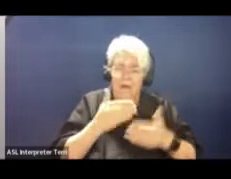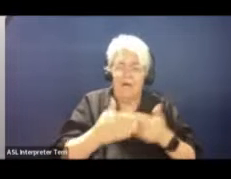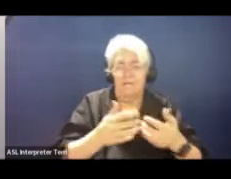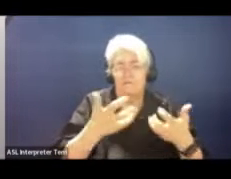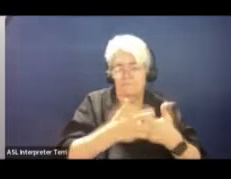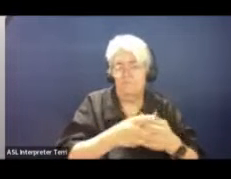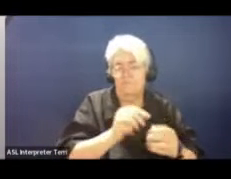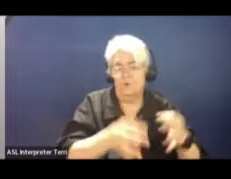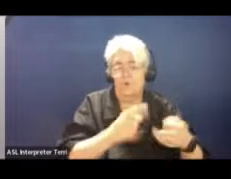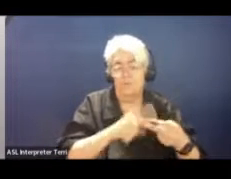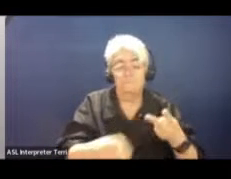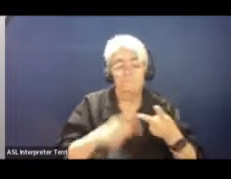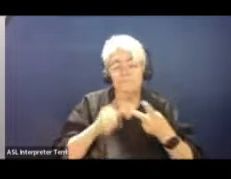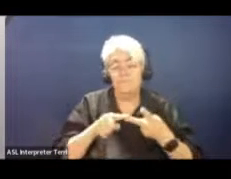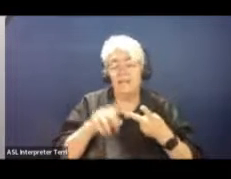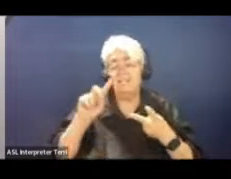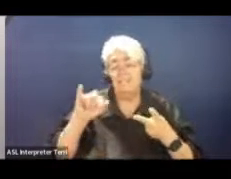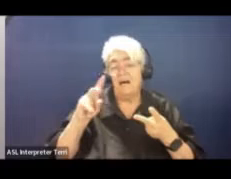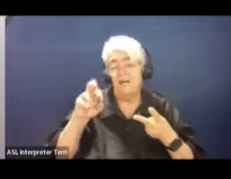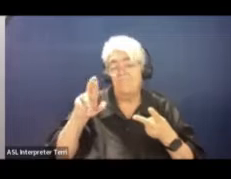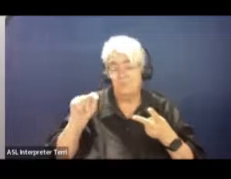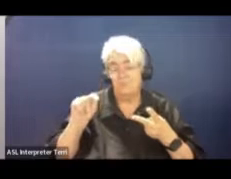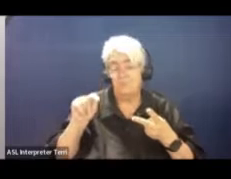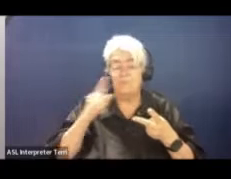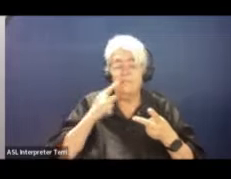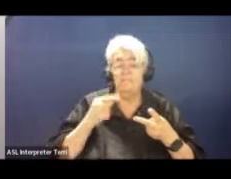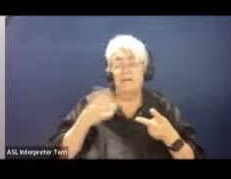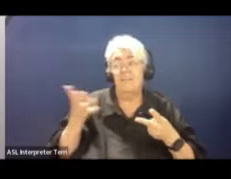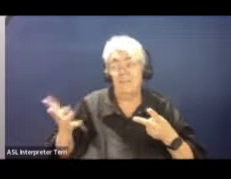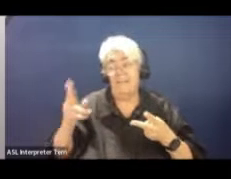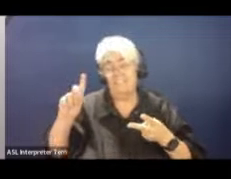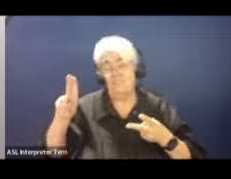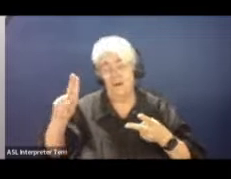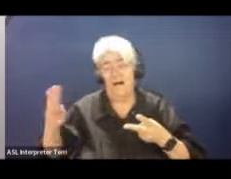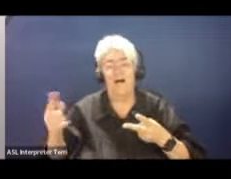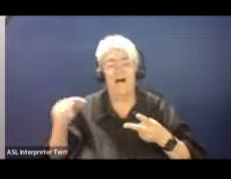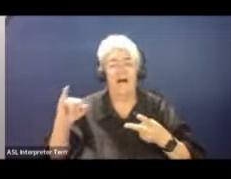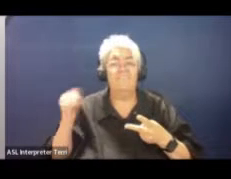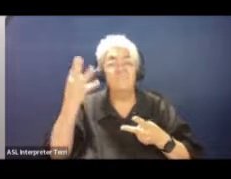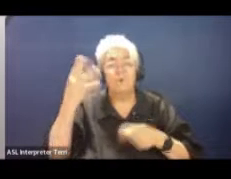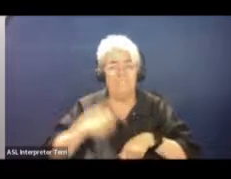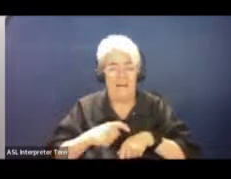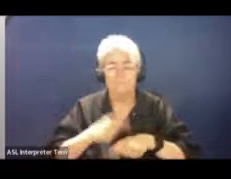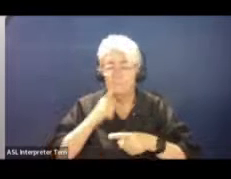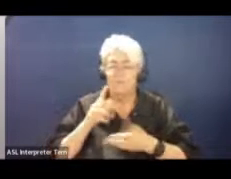had four or more DUIs, adult drug court is called RESTART, we'll be engaging with them with